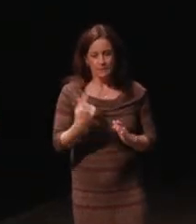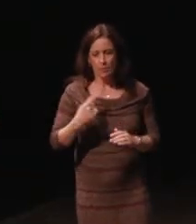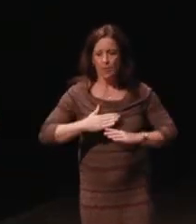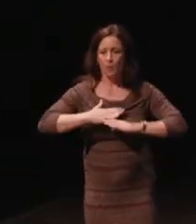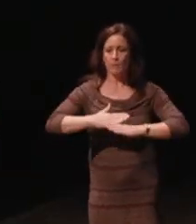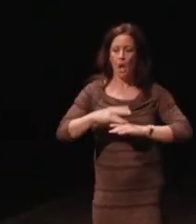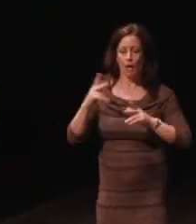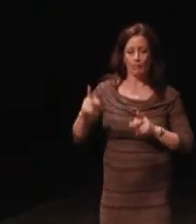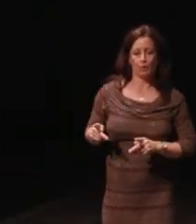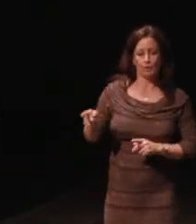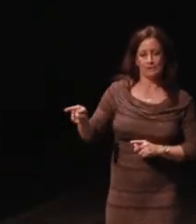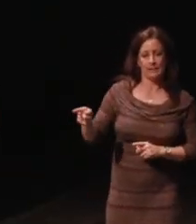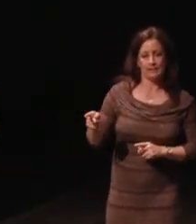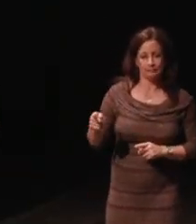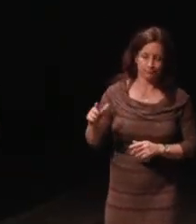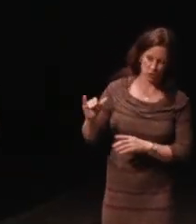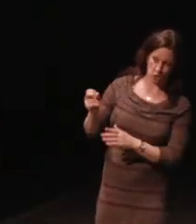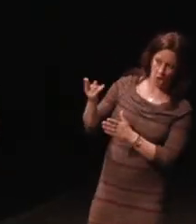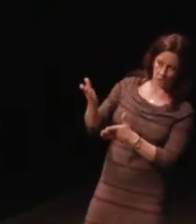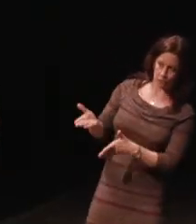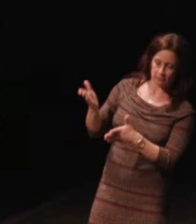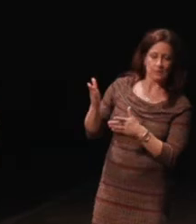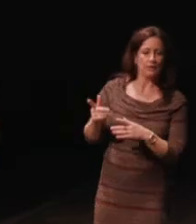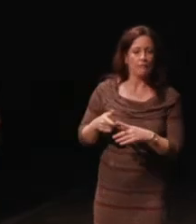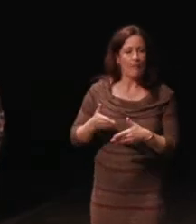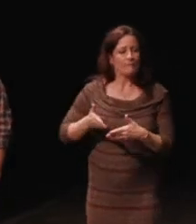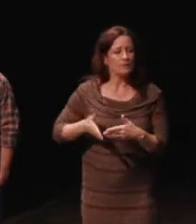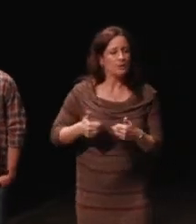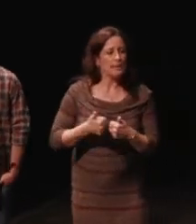a person, Josh in this case from finishing the game.